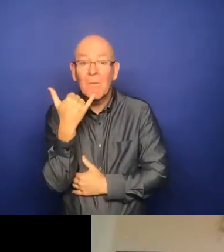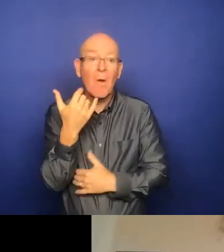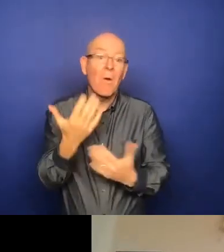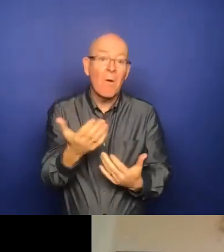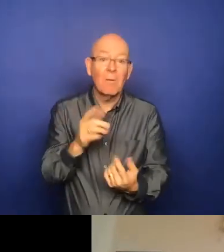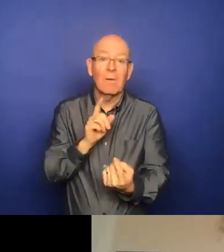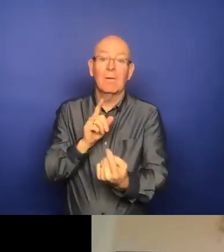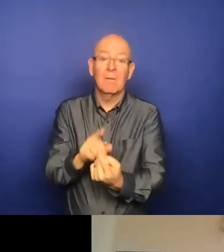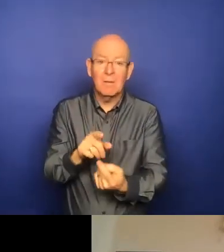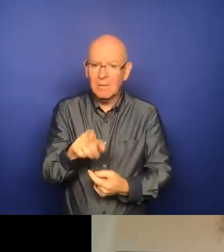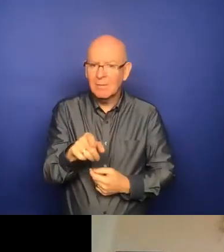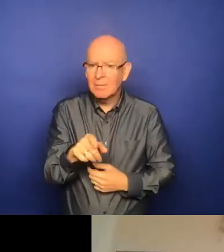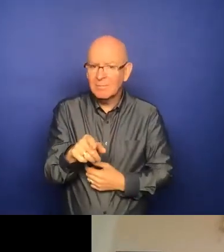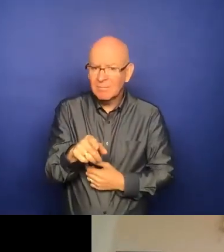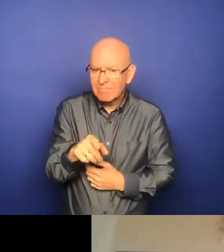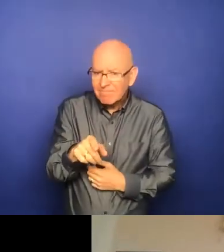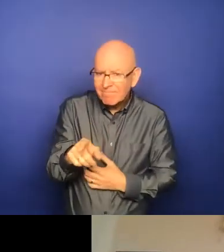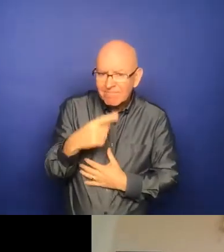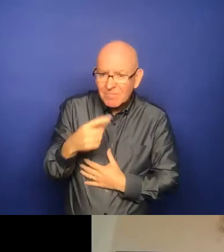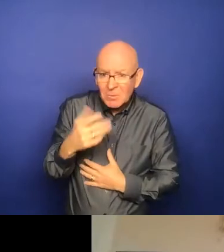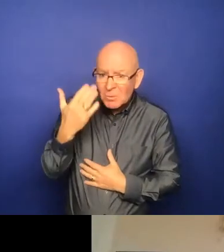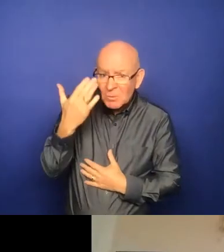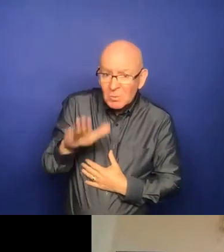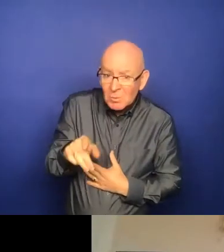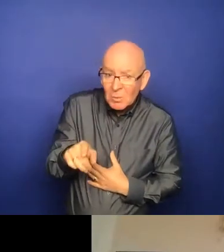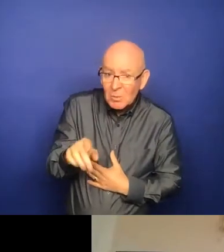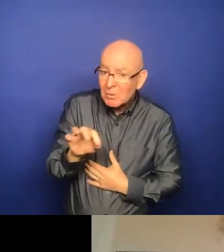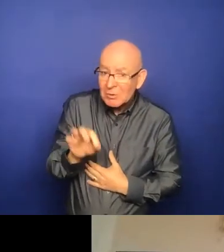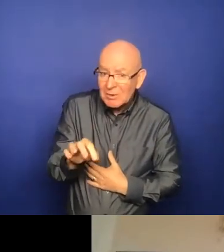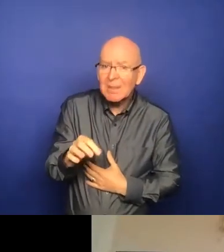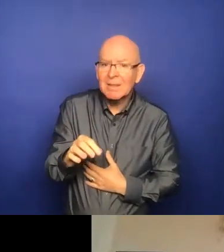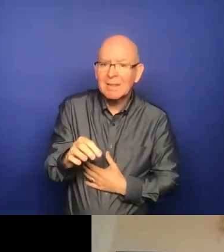really don't need being asked